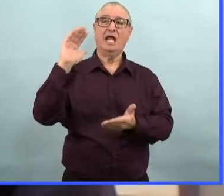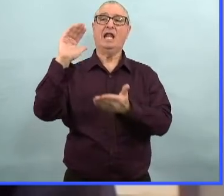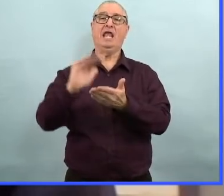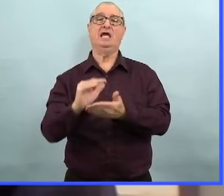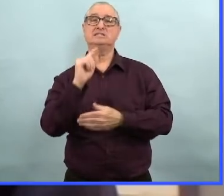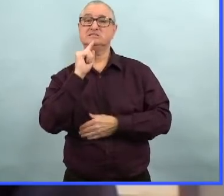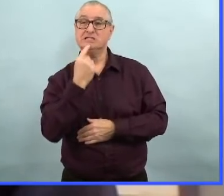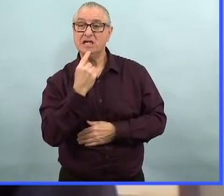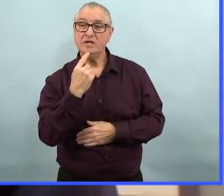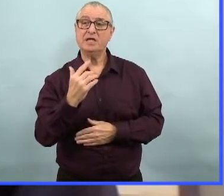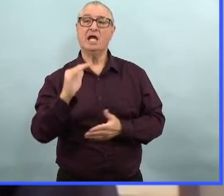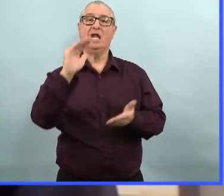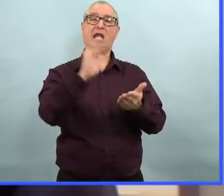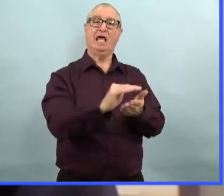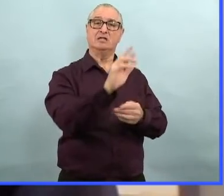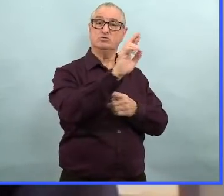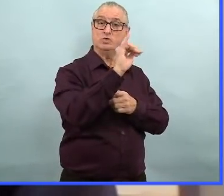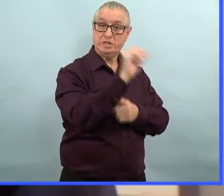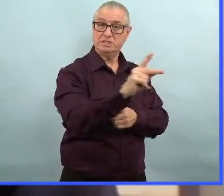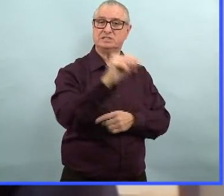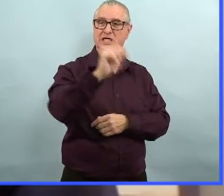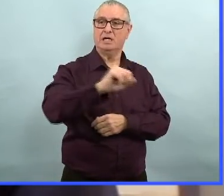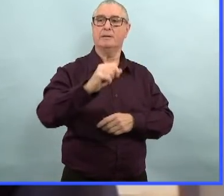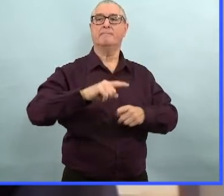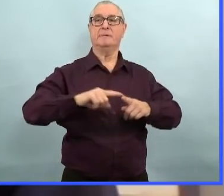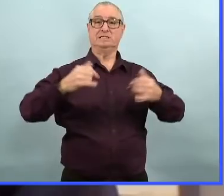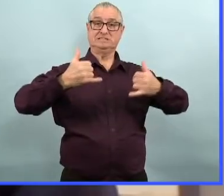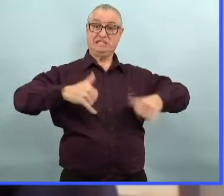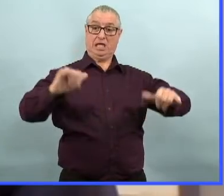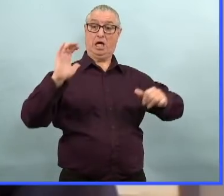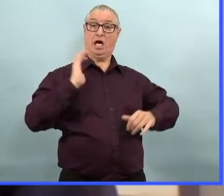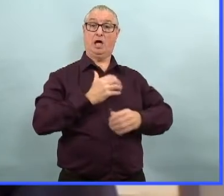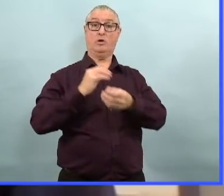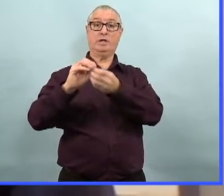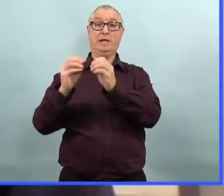numbers that we've never seen before so even if it's substantially less severe the overall